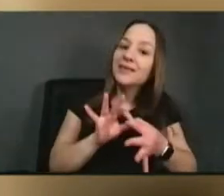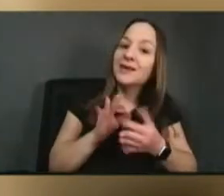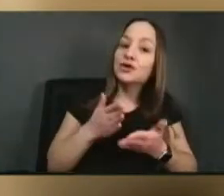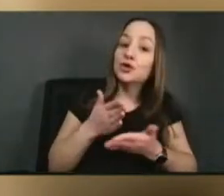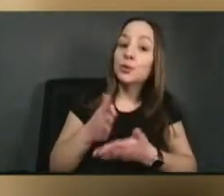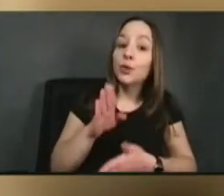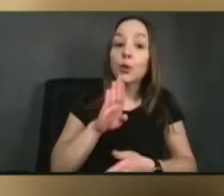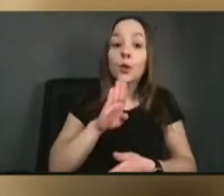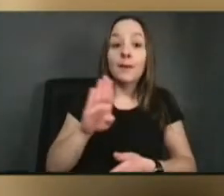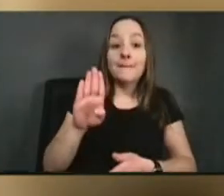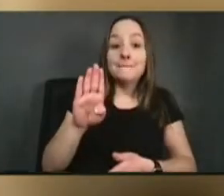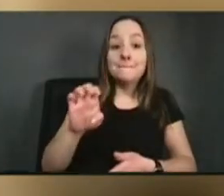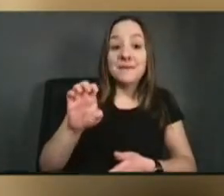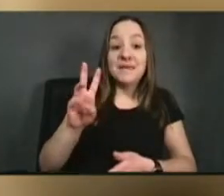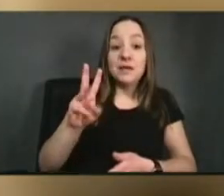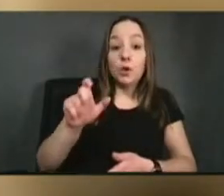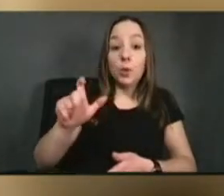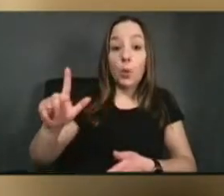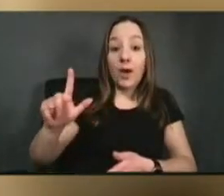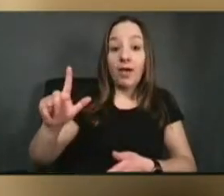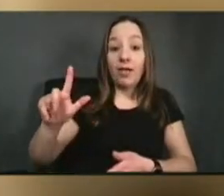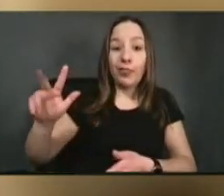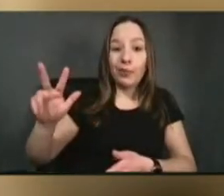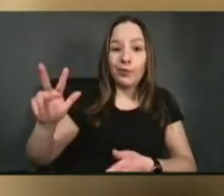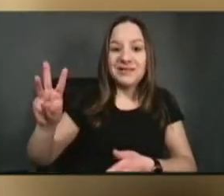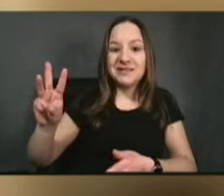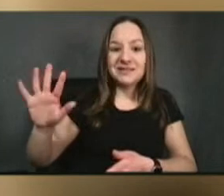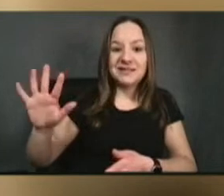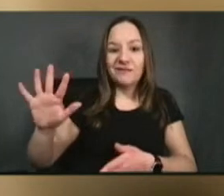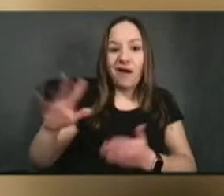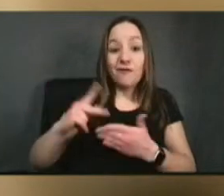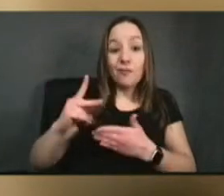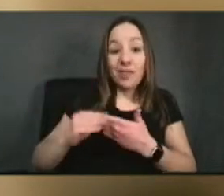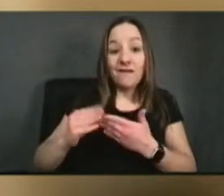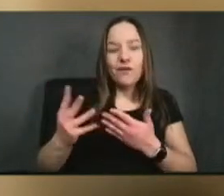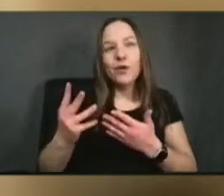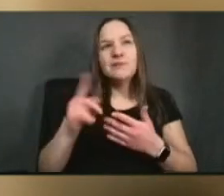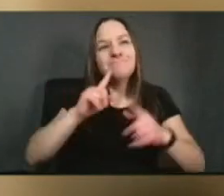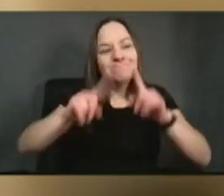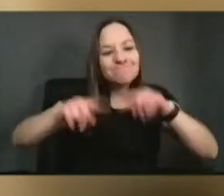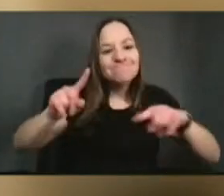relationships that we are promoting through. R B well, 3